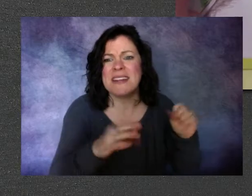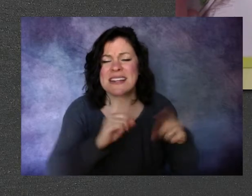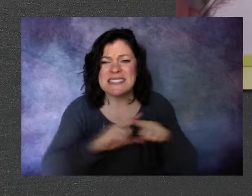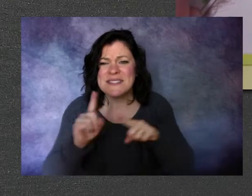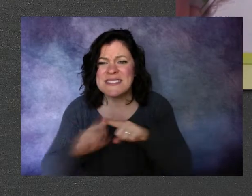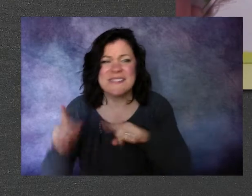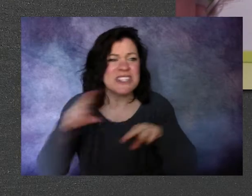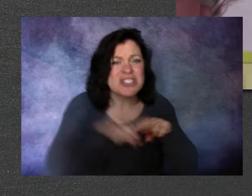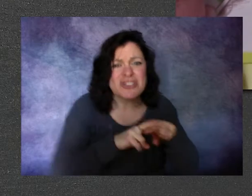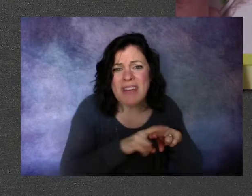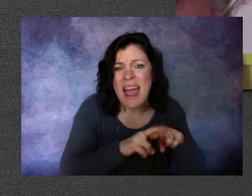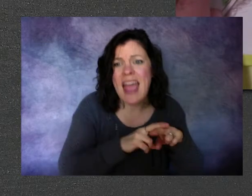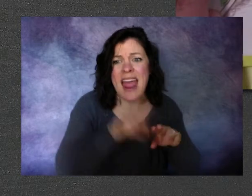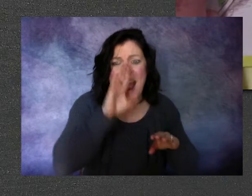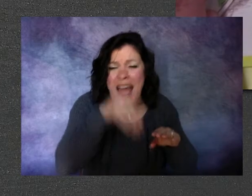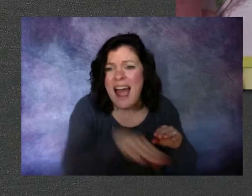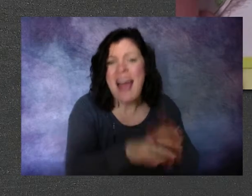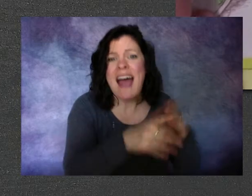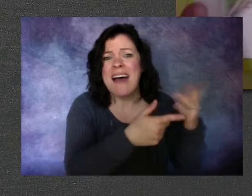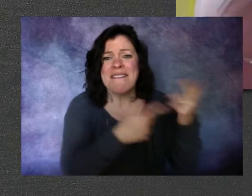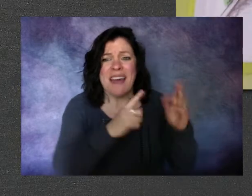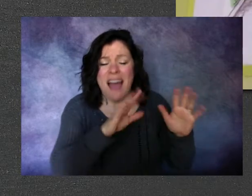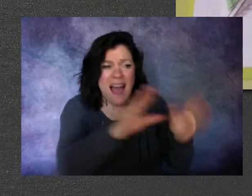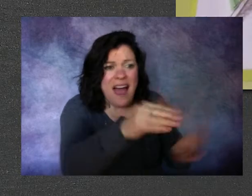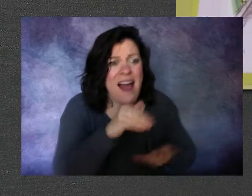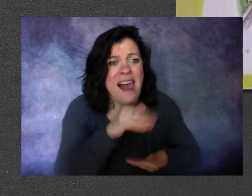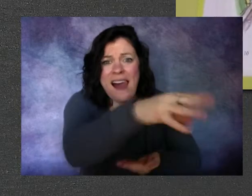George loved elephants! He added it to his pile.